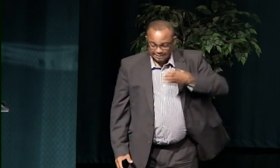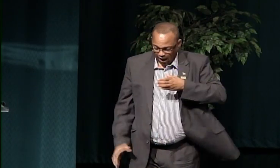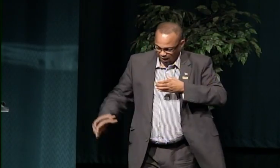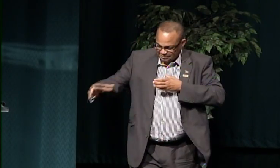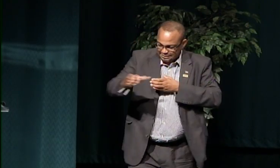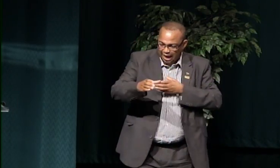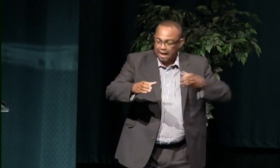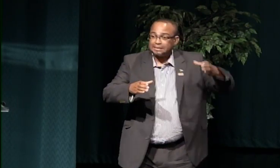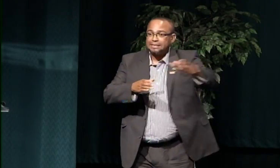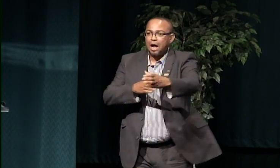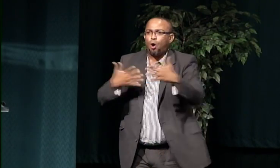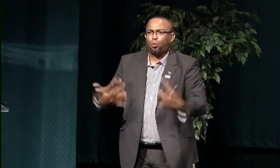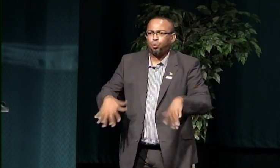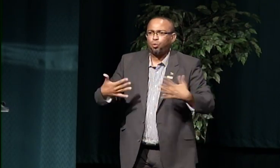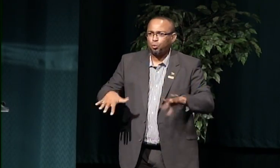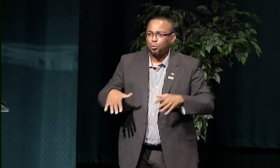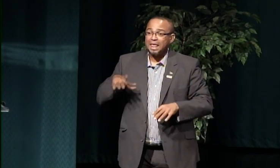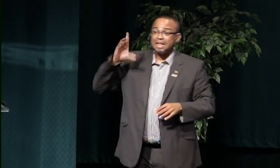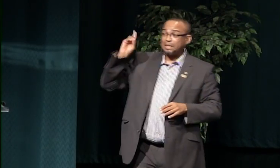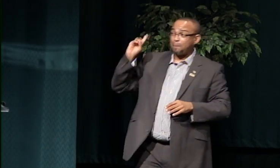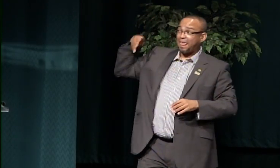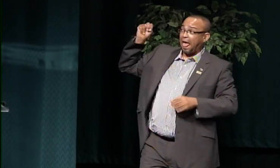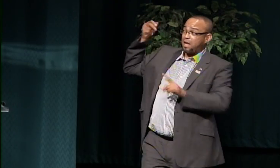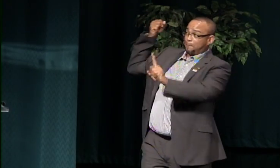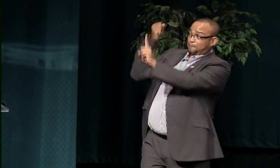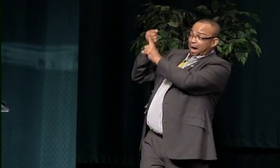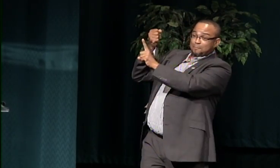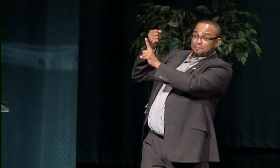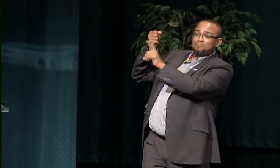And that was Wilma.